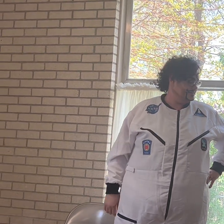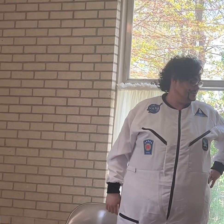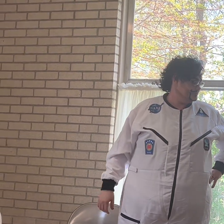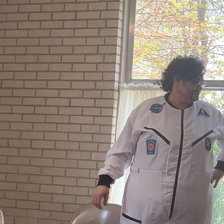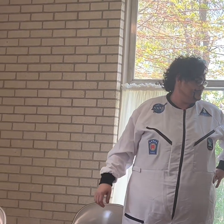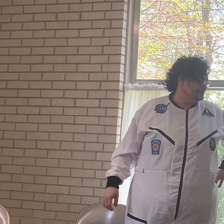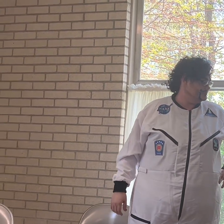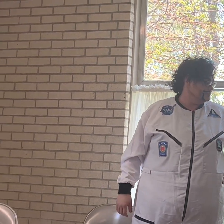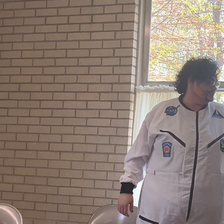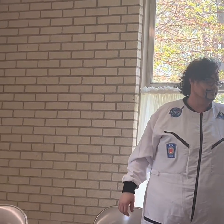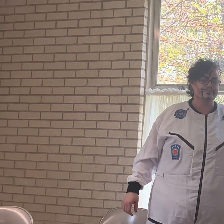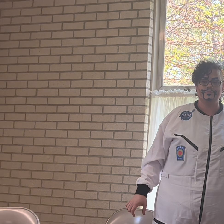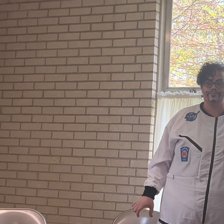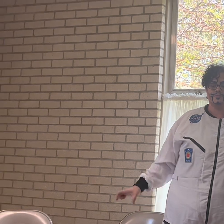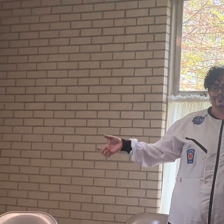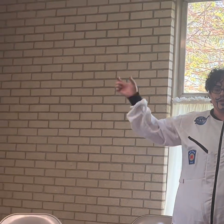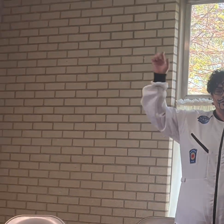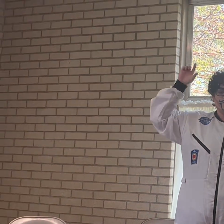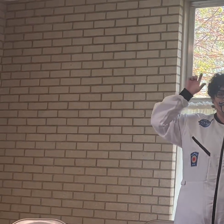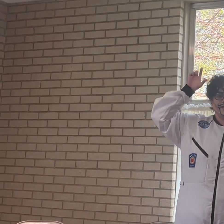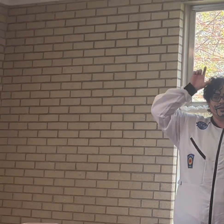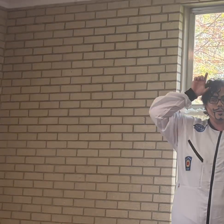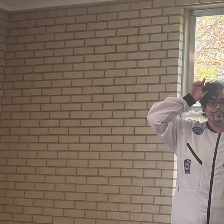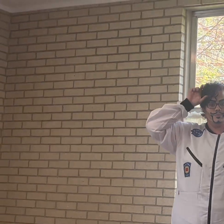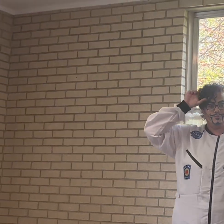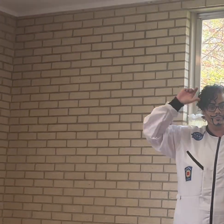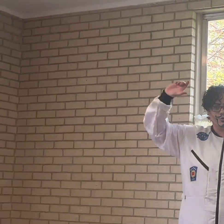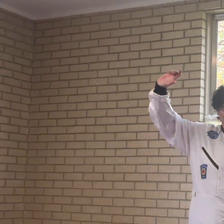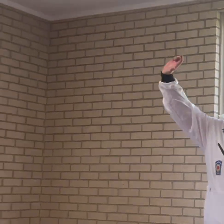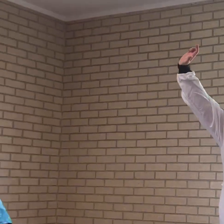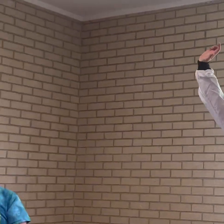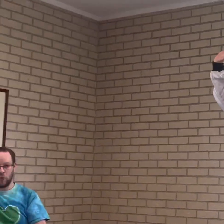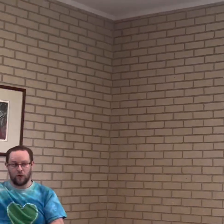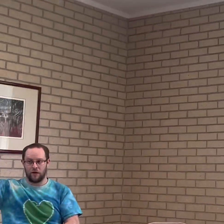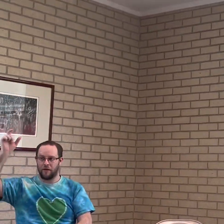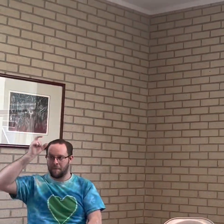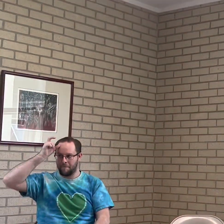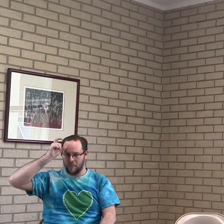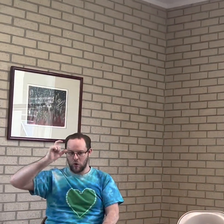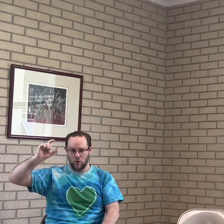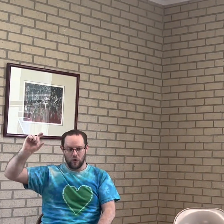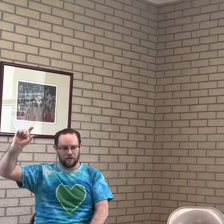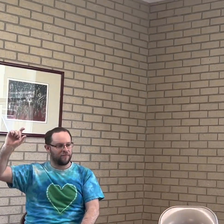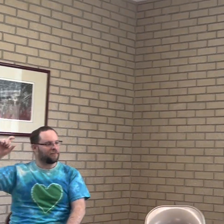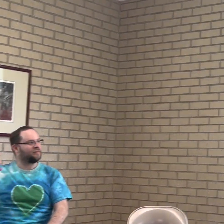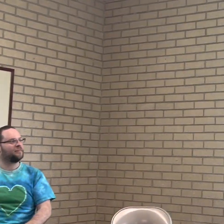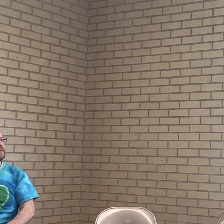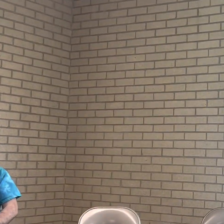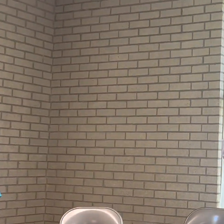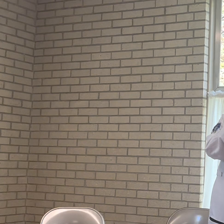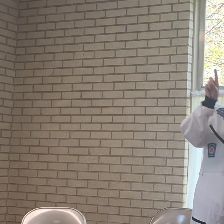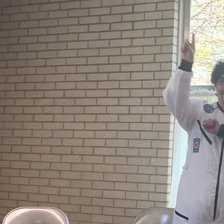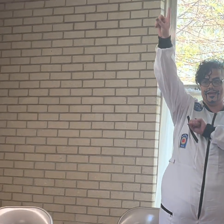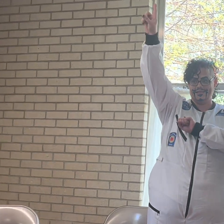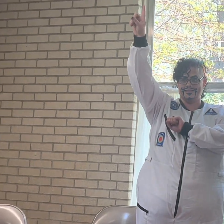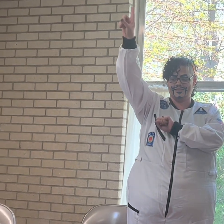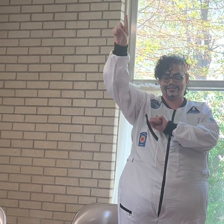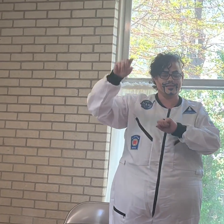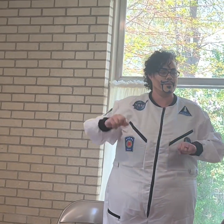Miss Cali: Yeah, what is the sign for Moon? Let's review real quick. Moon, yeah I'm going up in space! Everyone: Space!